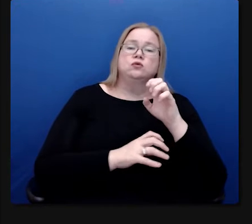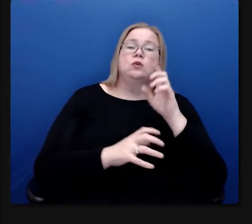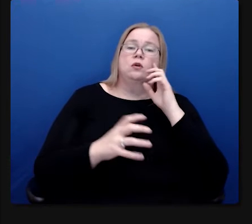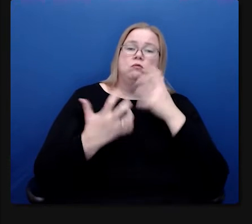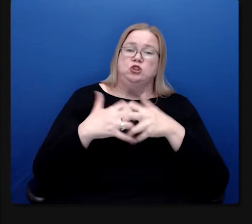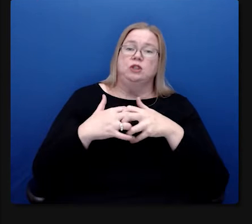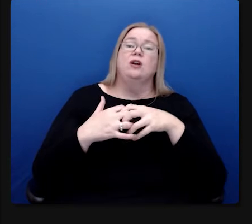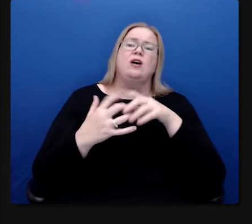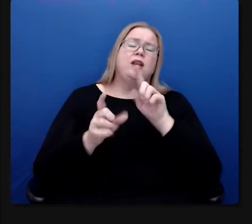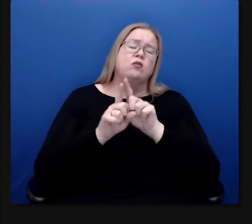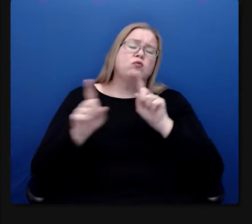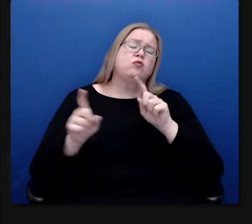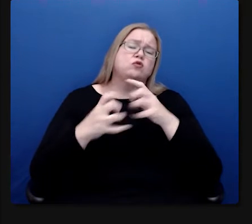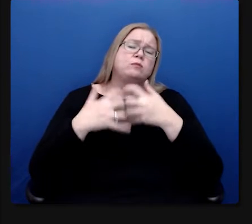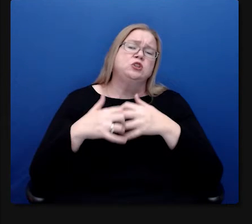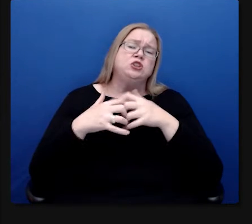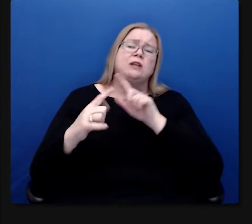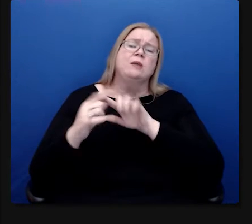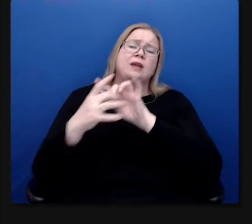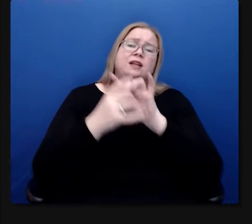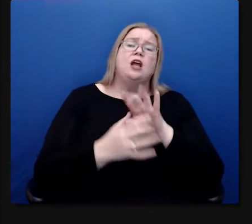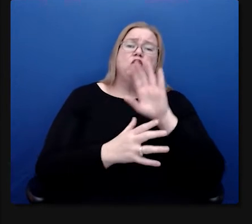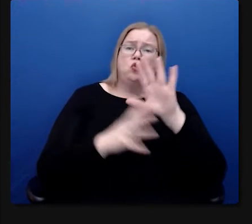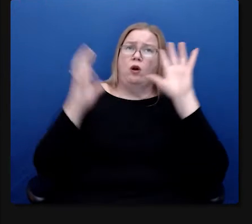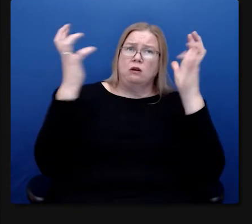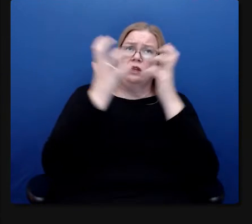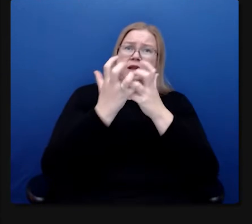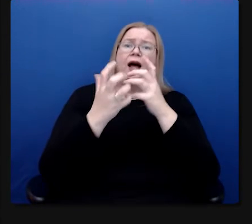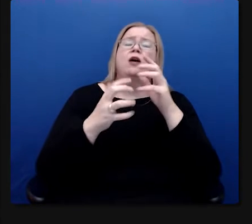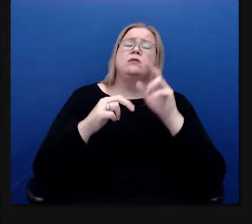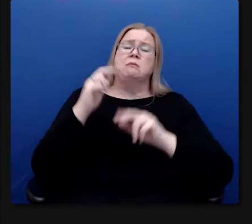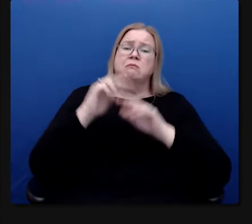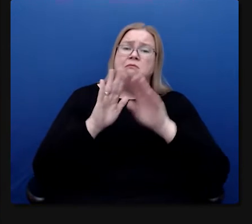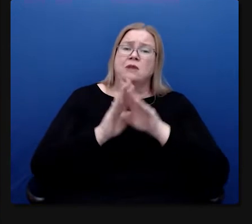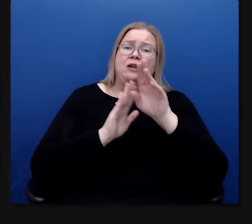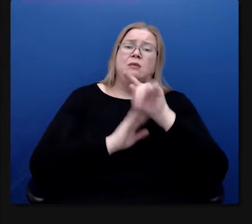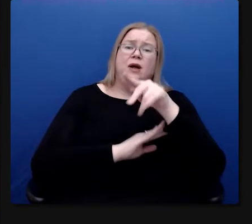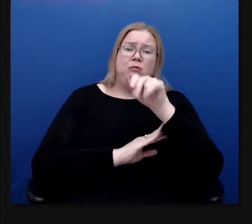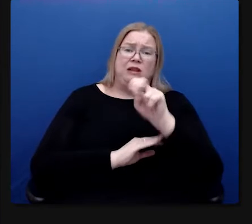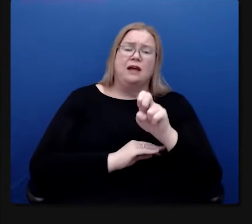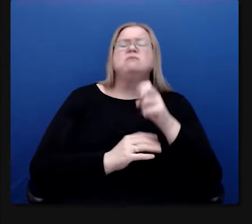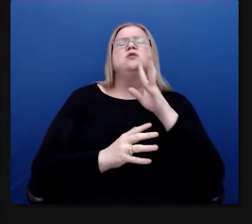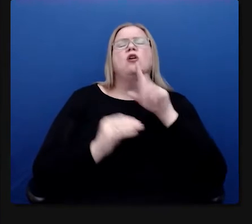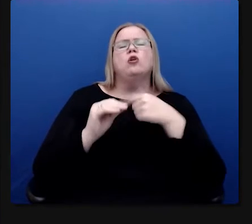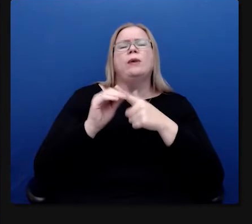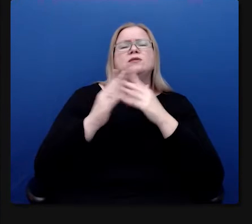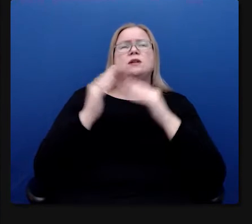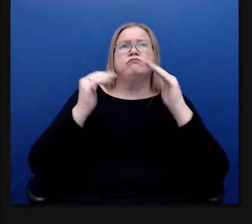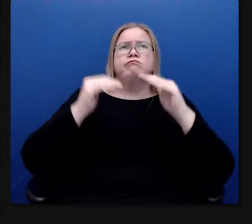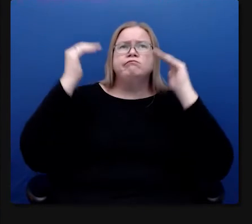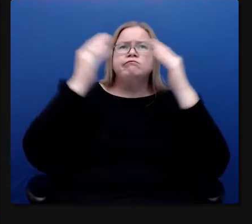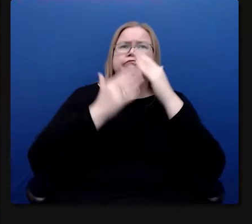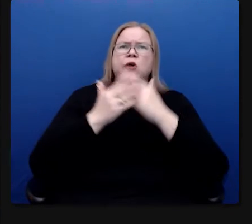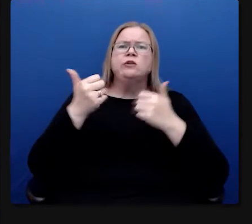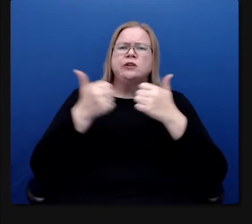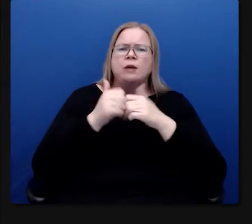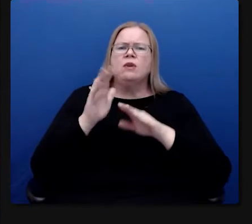The created Virtual Machine can also be connected to your existing cloud build pipelines. We've talked about some of the high-level features of the Game Development Virtual Machine